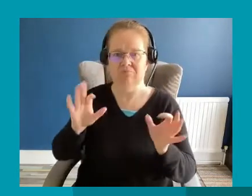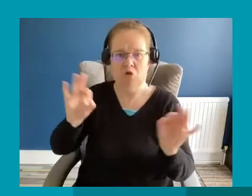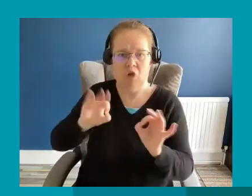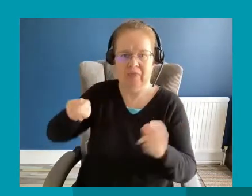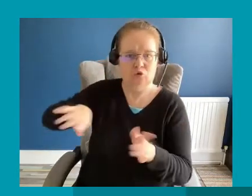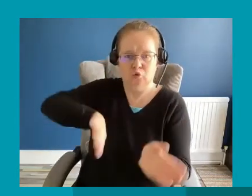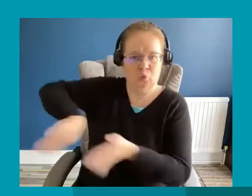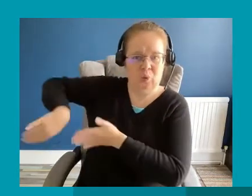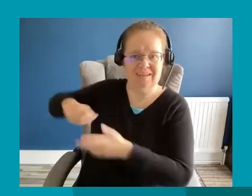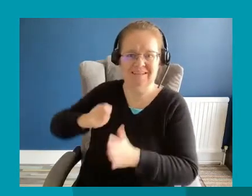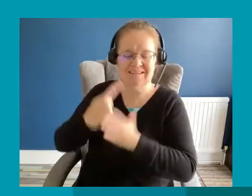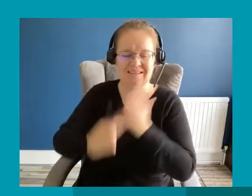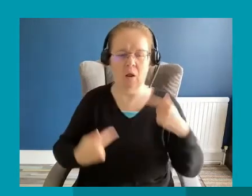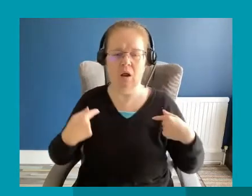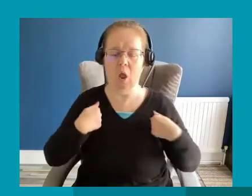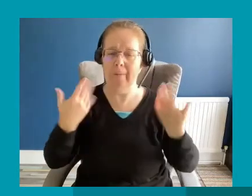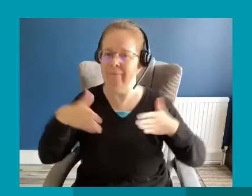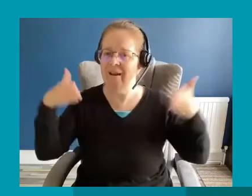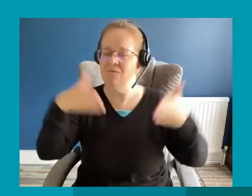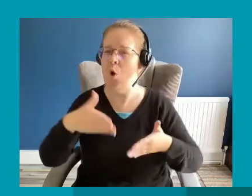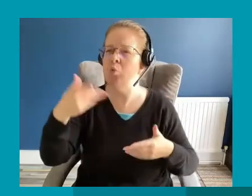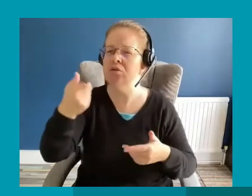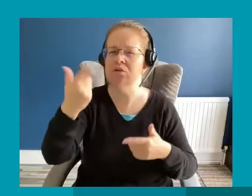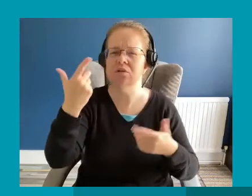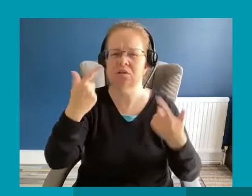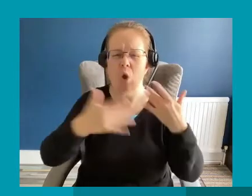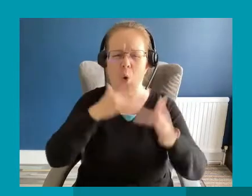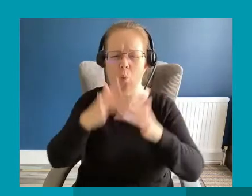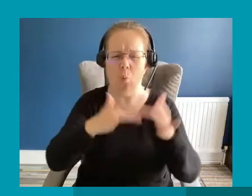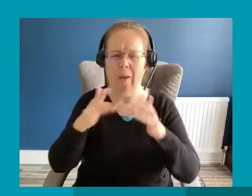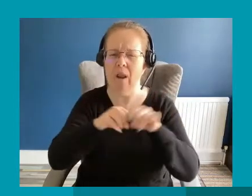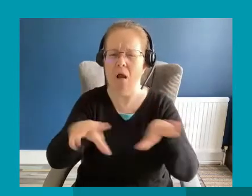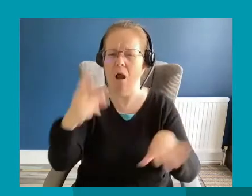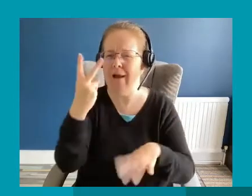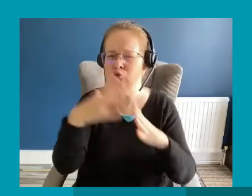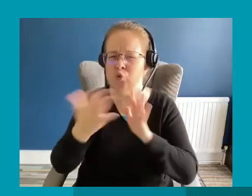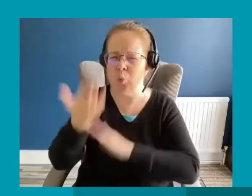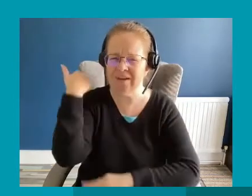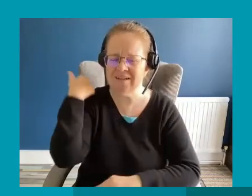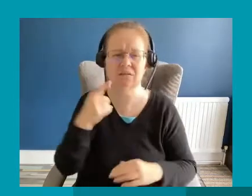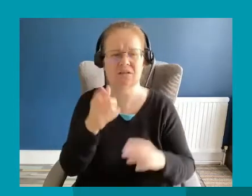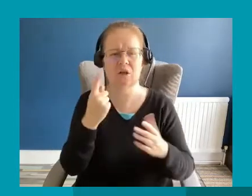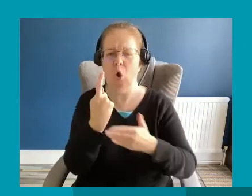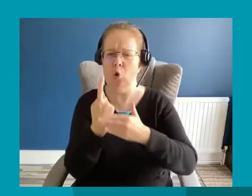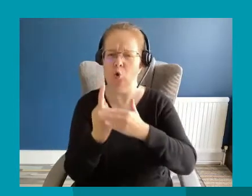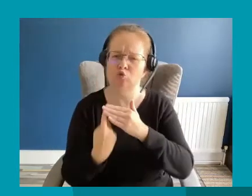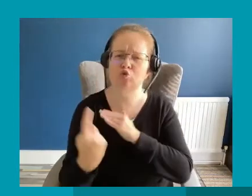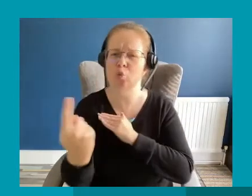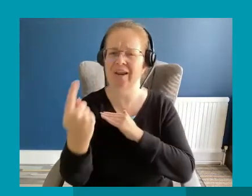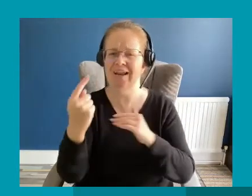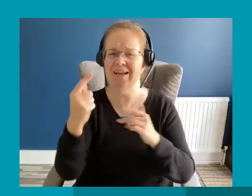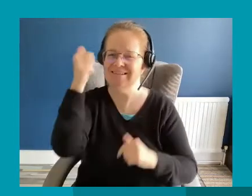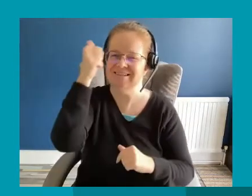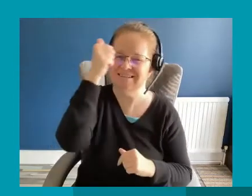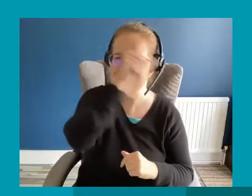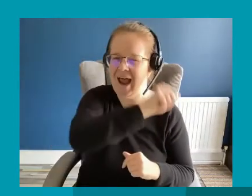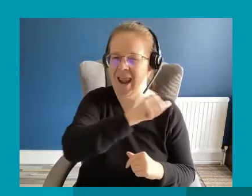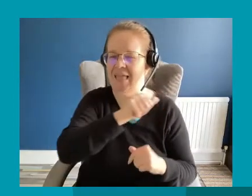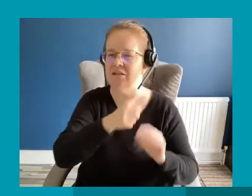talked to this and we focused a lot on the unique talents and strengths that you've probably developed, not in spite of,